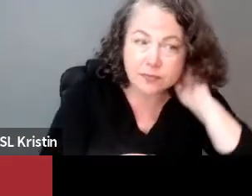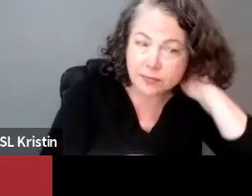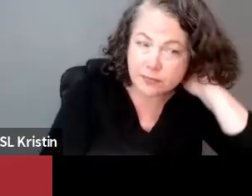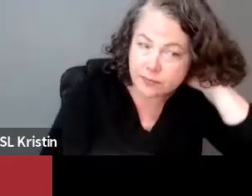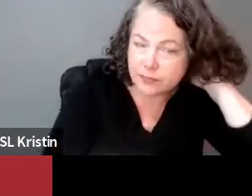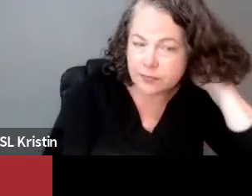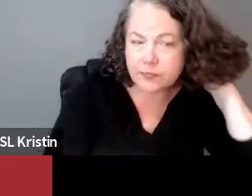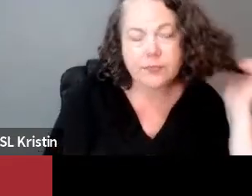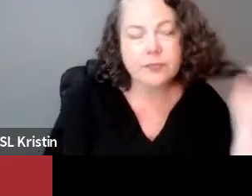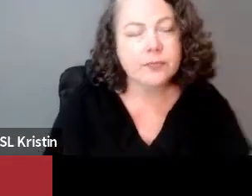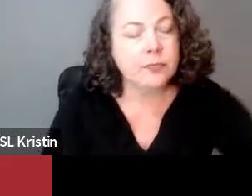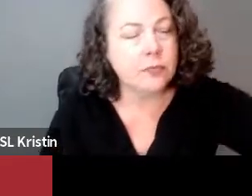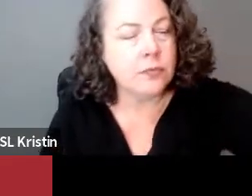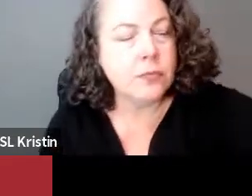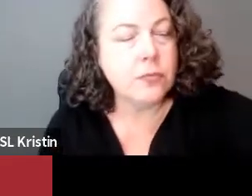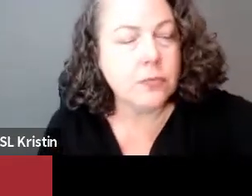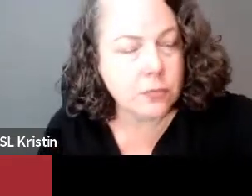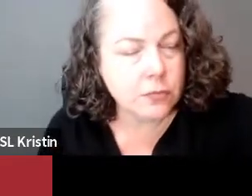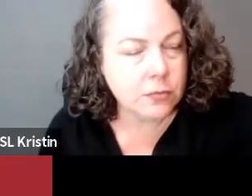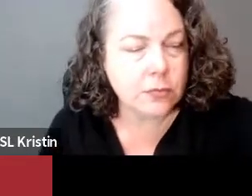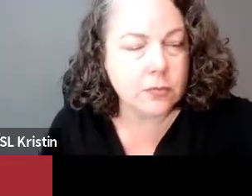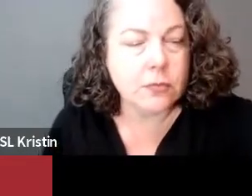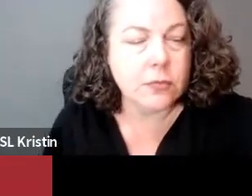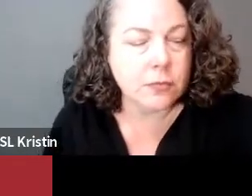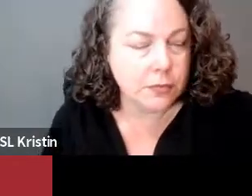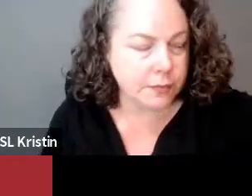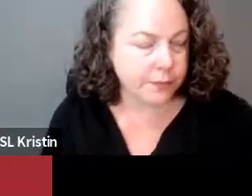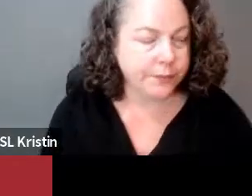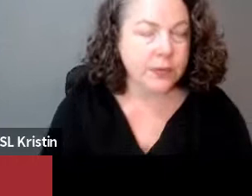So we're going to move into our first presentation today.